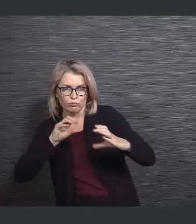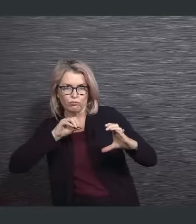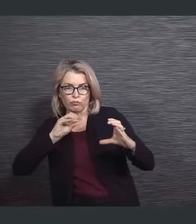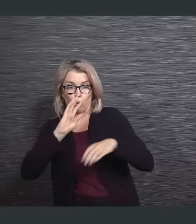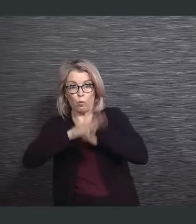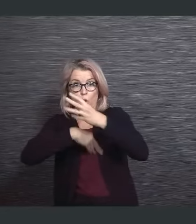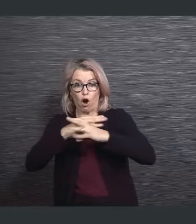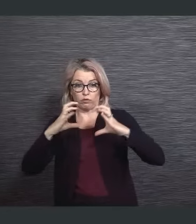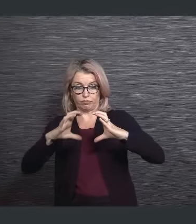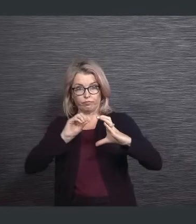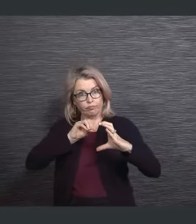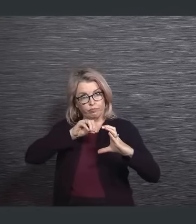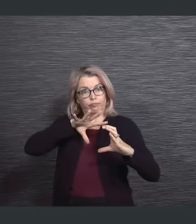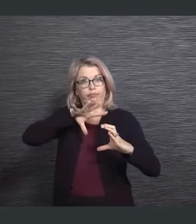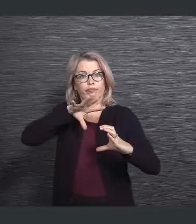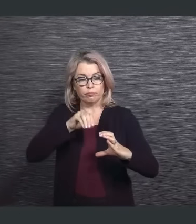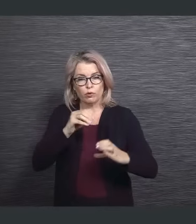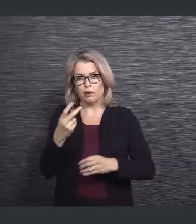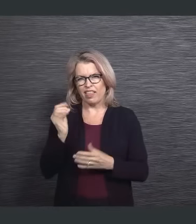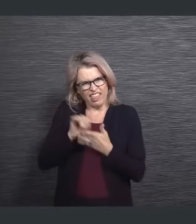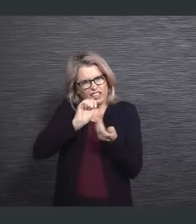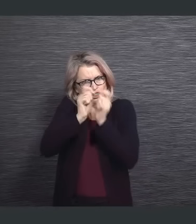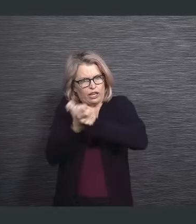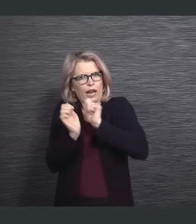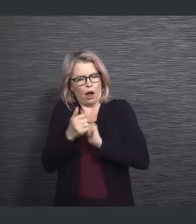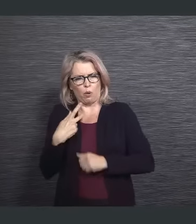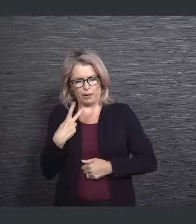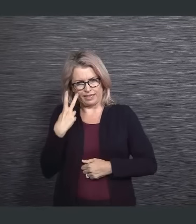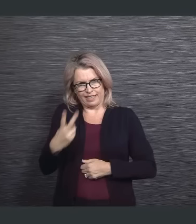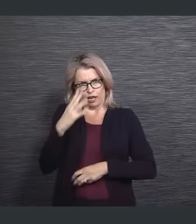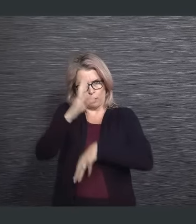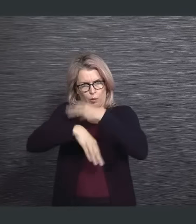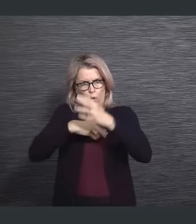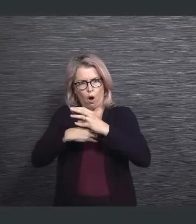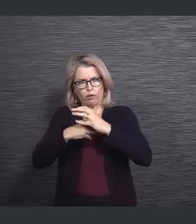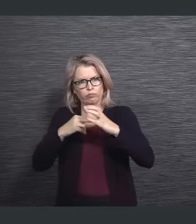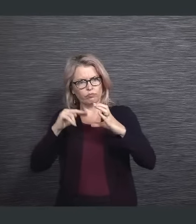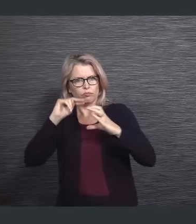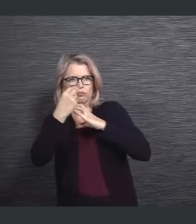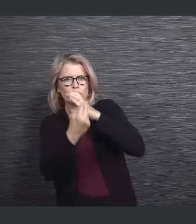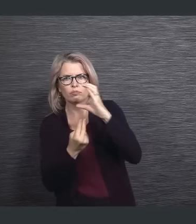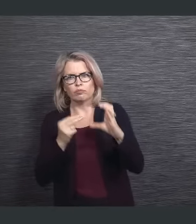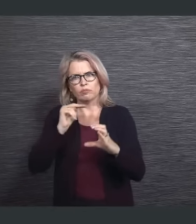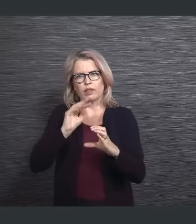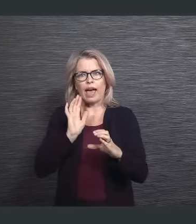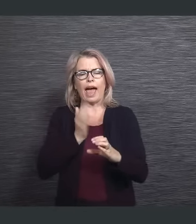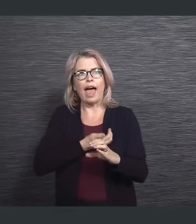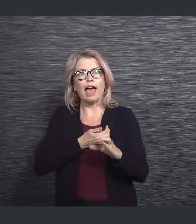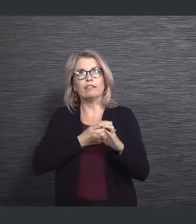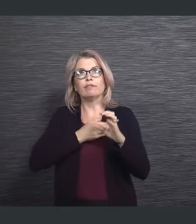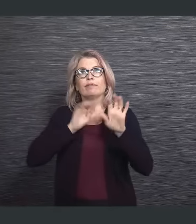It changes the way we "see" the world and the cosmos all around us.